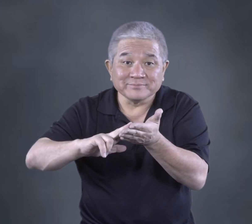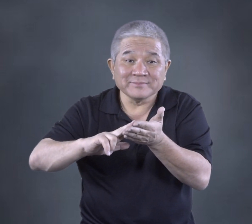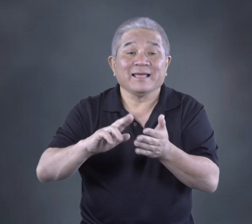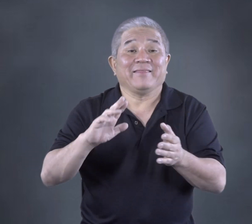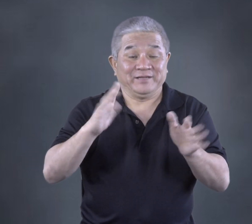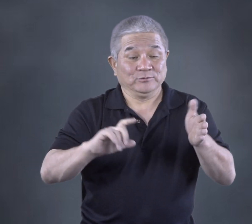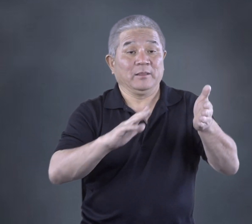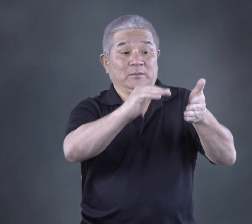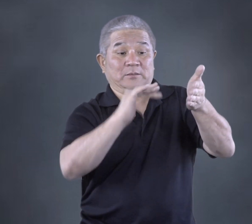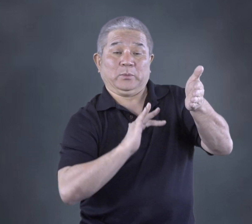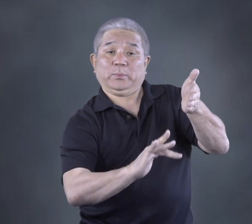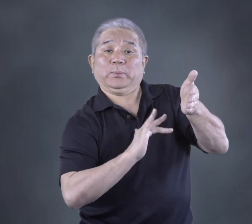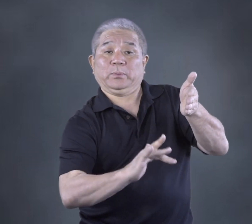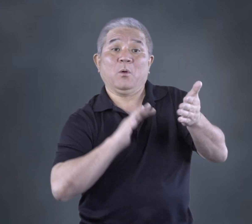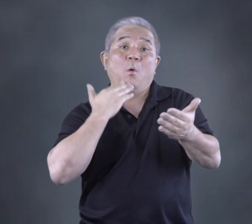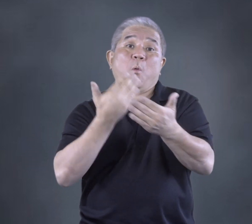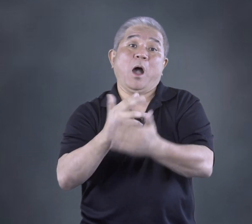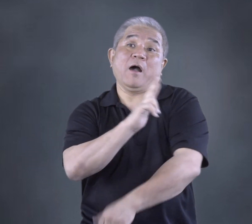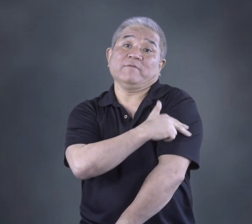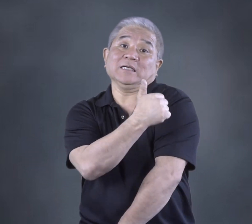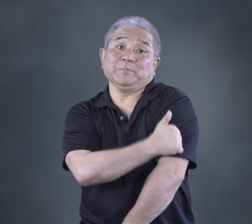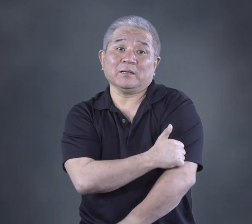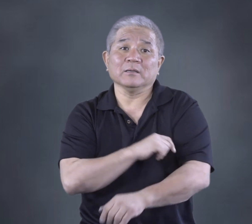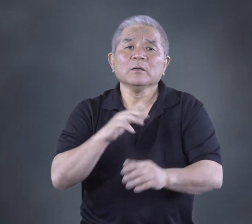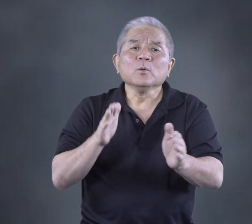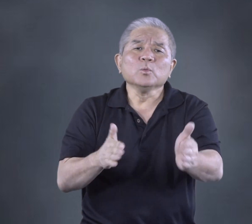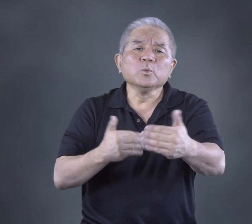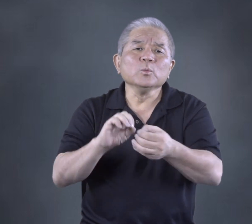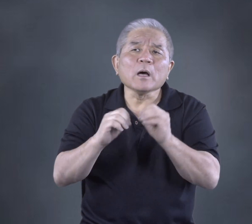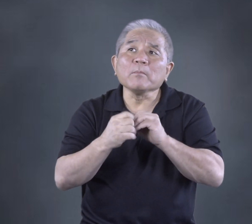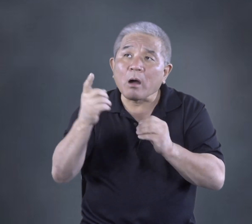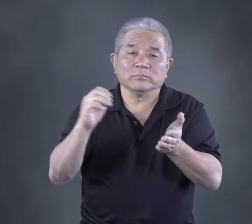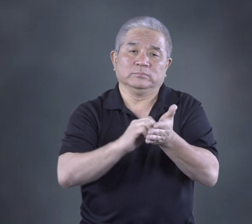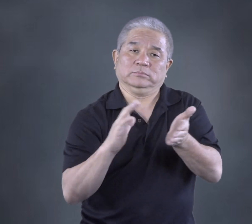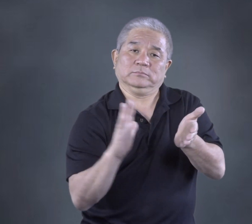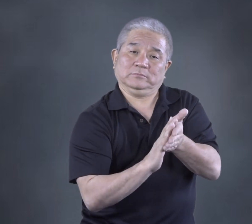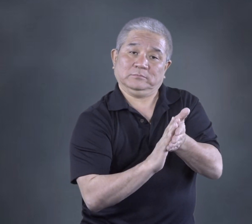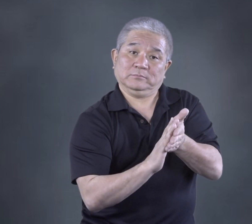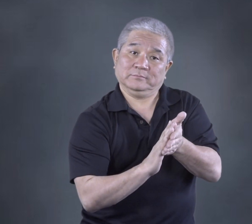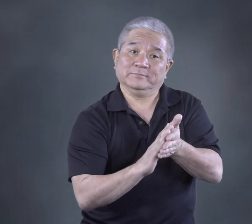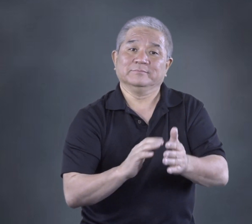Leave space on the label to add your hospital room number.